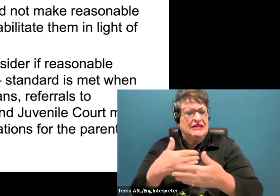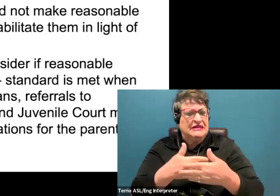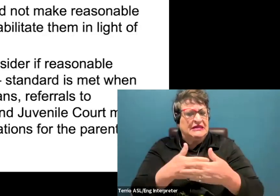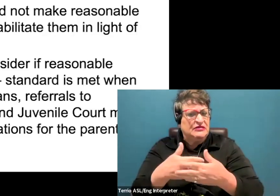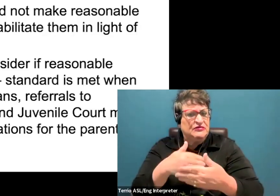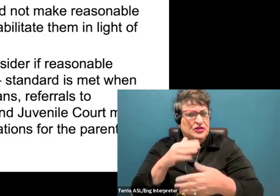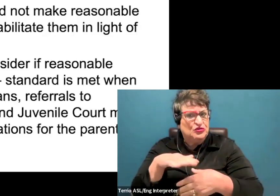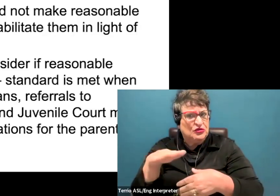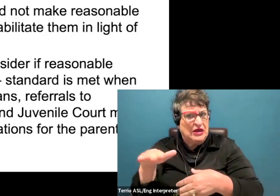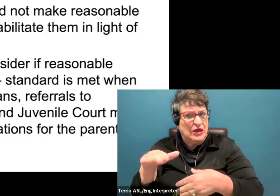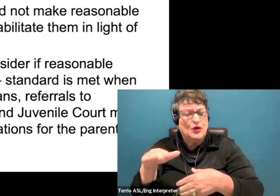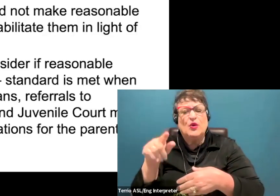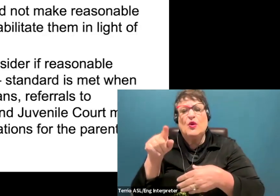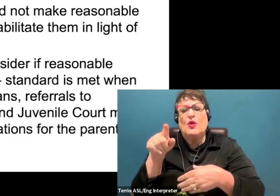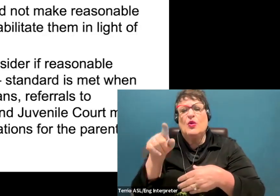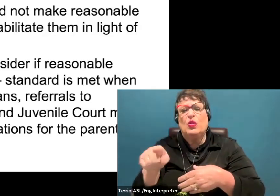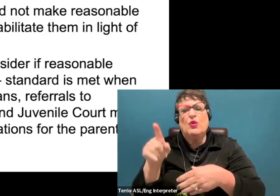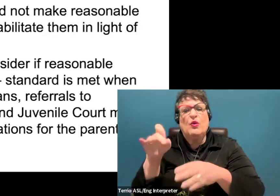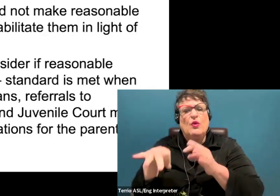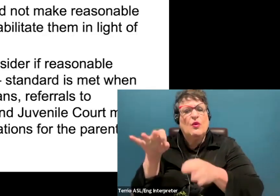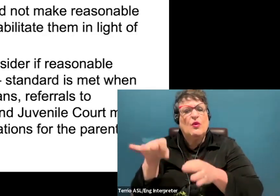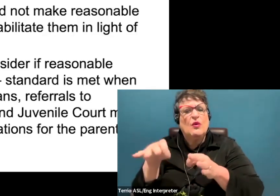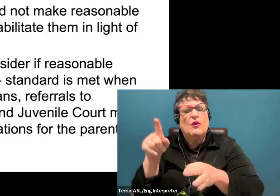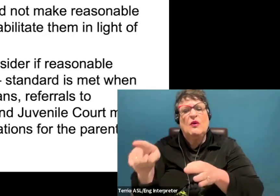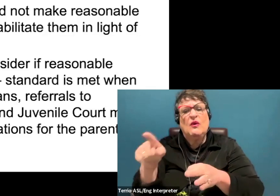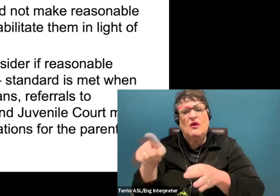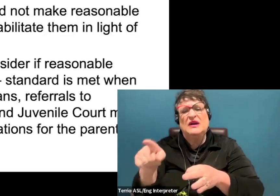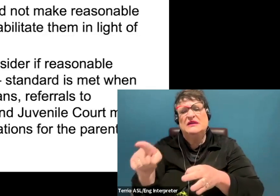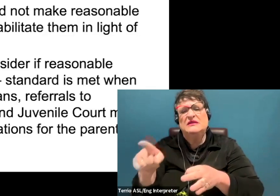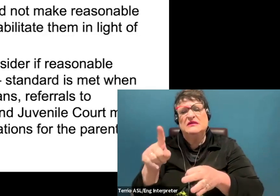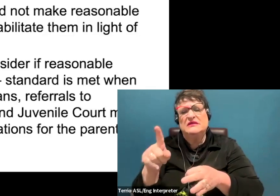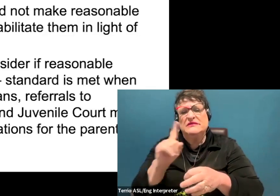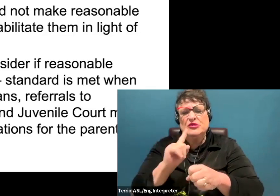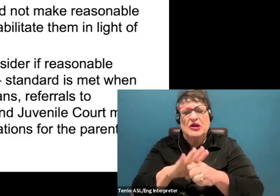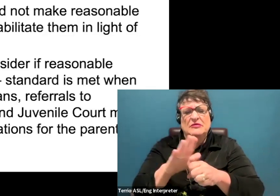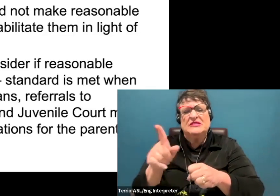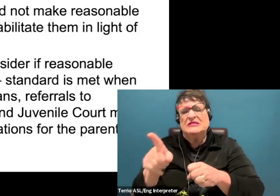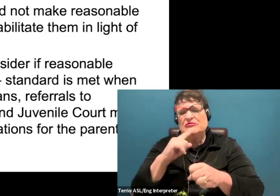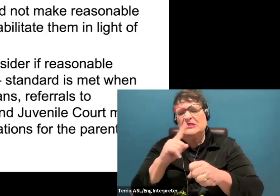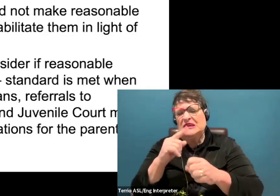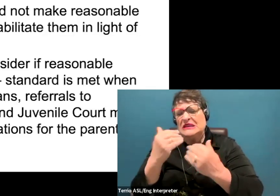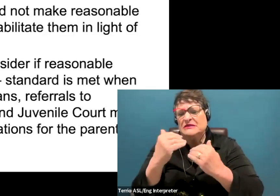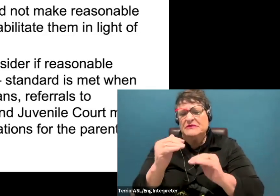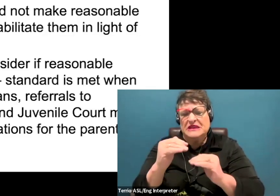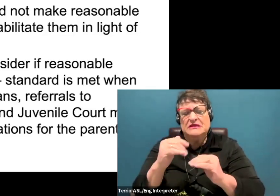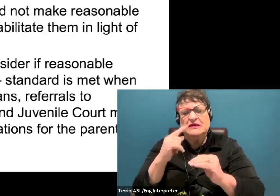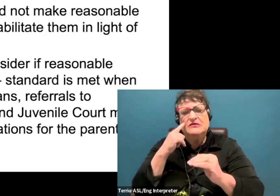the parents disabilities were sort of pretty significant and they were severely limiting the ability for that parent to care for their child.